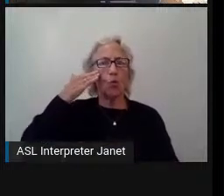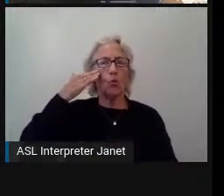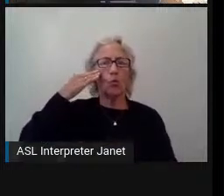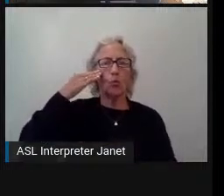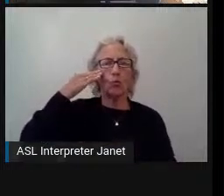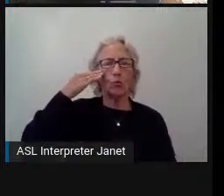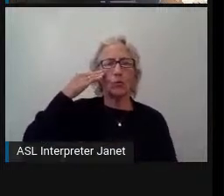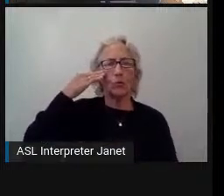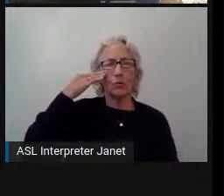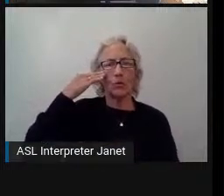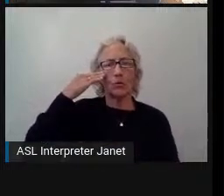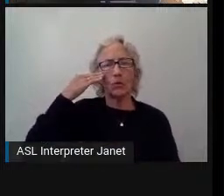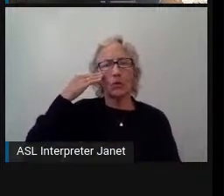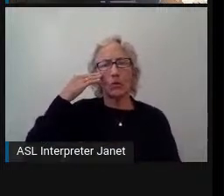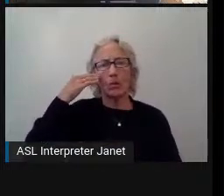voice and making our point so that they are aware that they